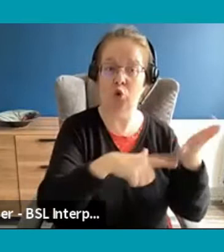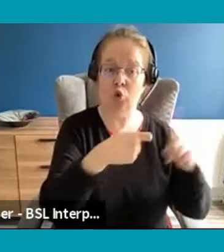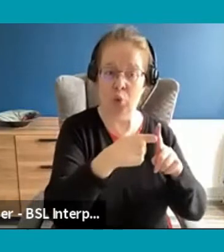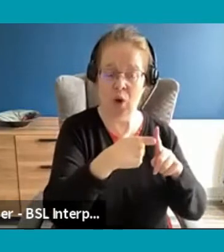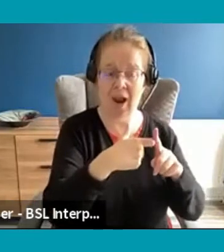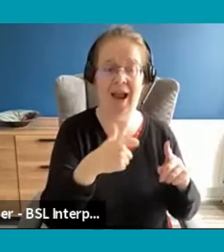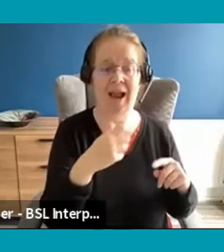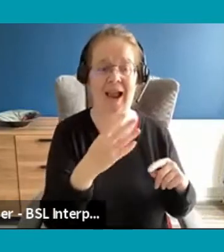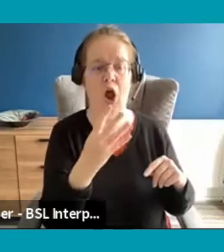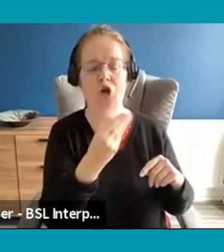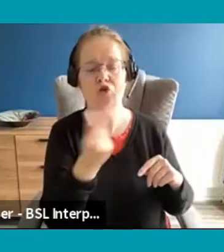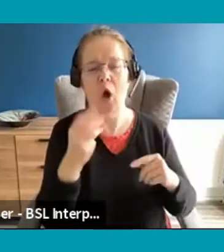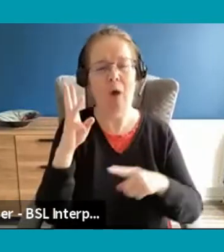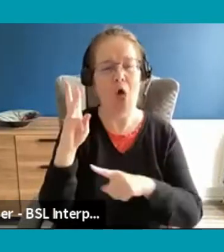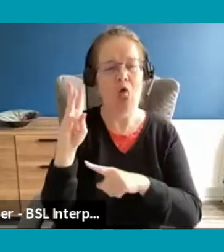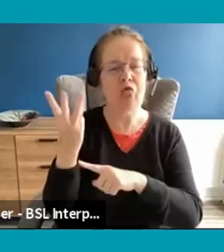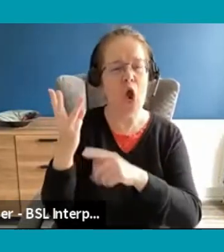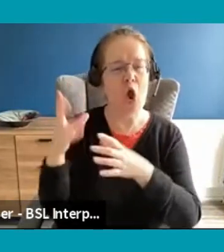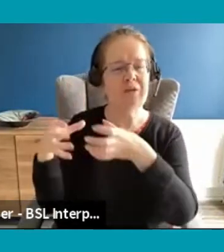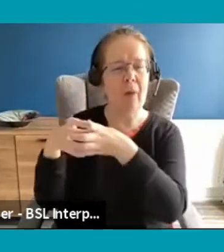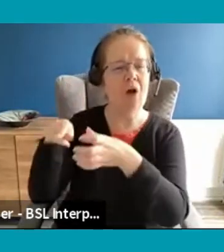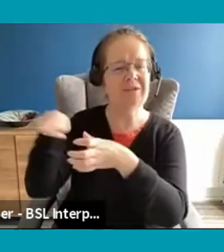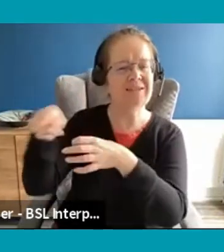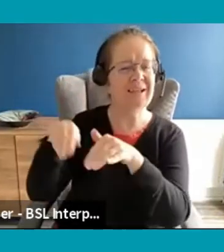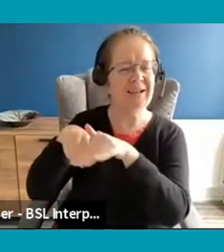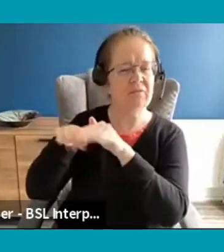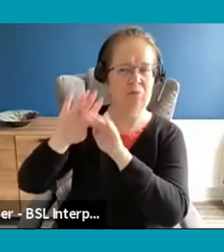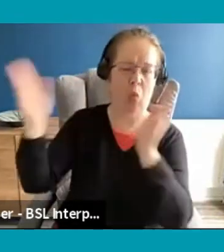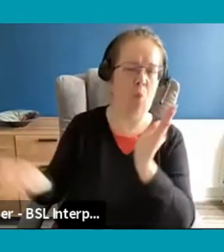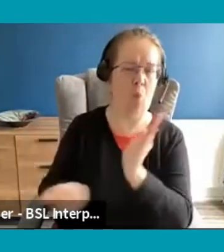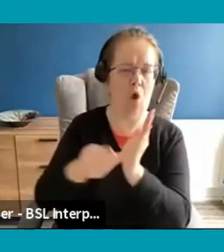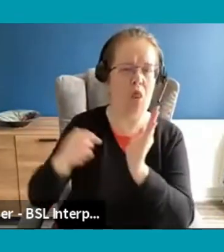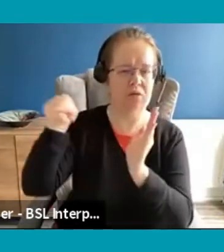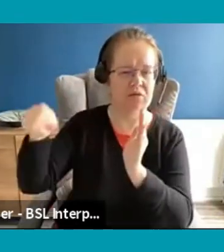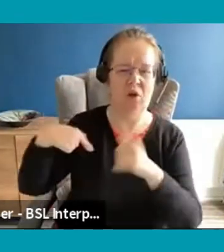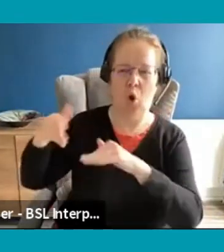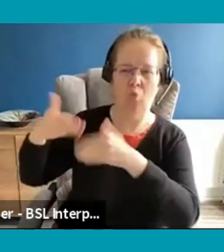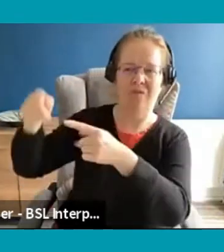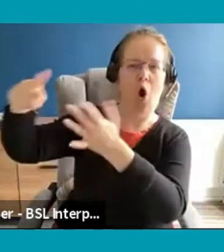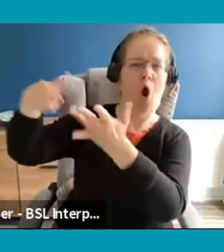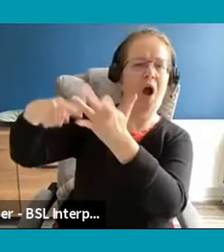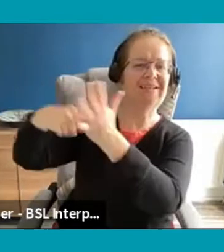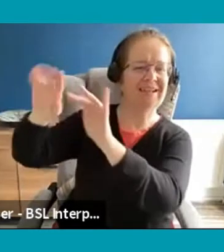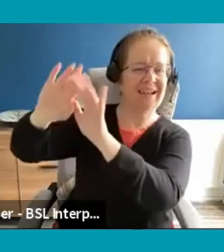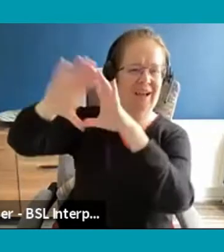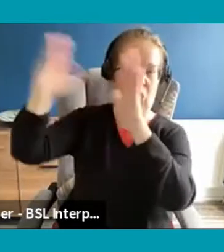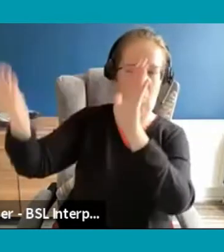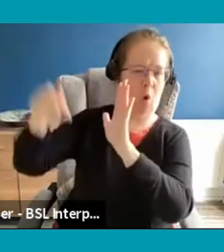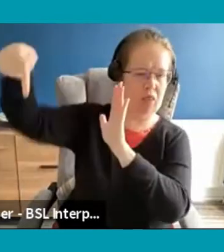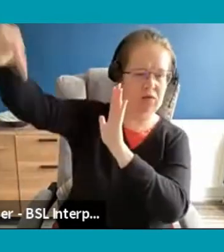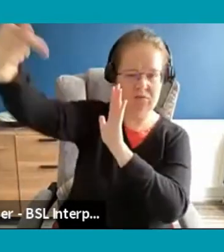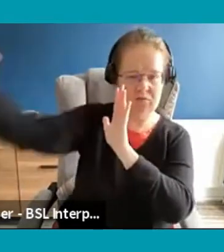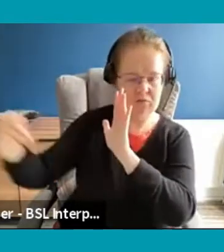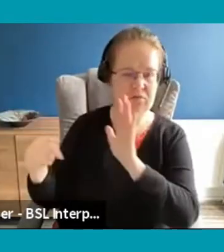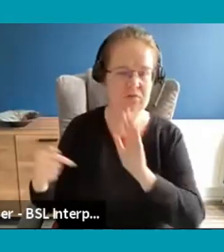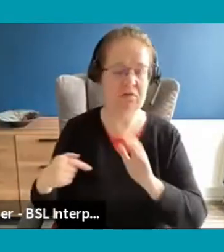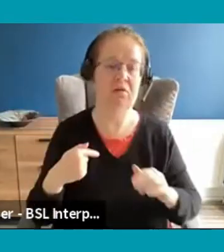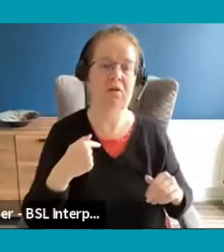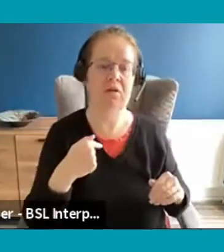third party companies around the world to help us as well. In terms of providing IT solutions. But you know it ranges from. I've got a small admin team,